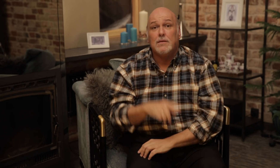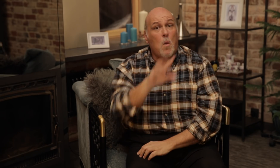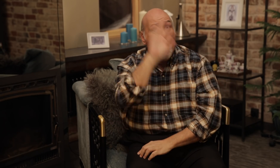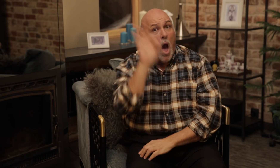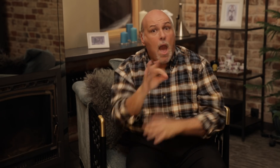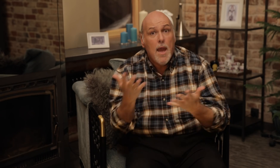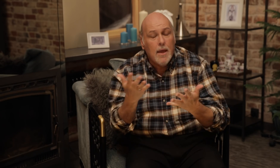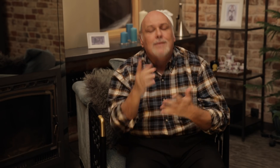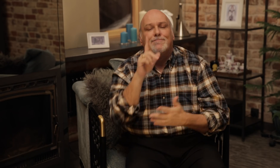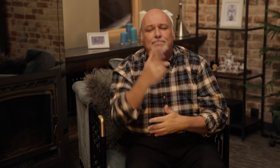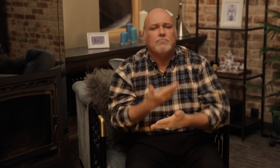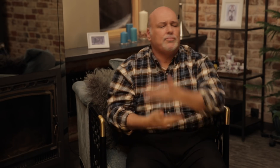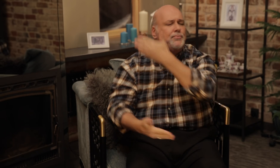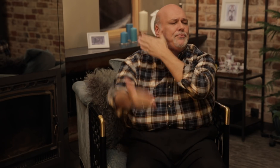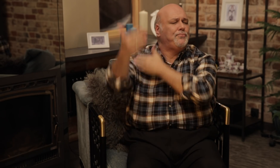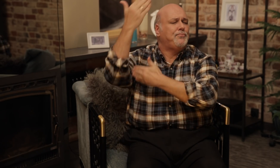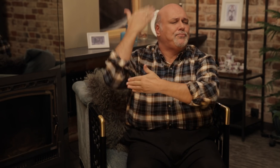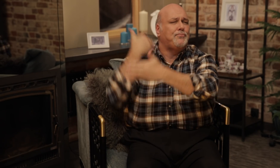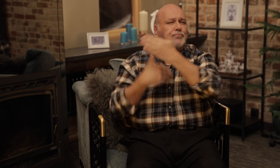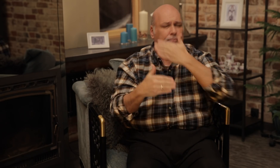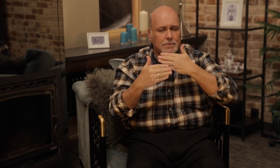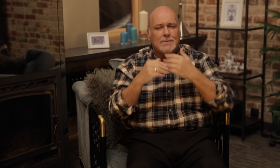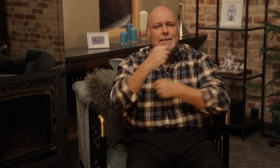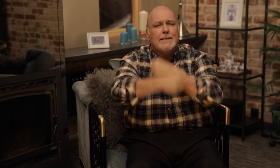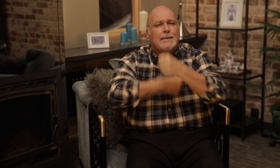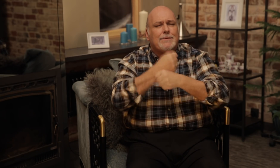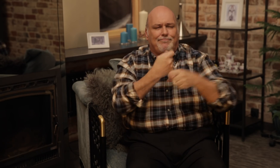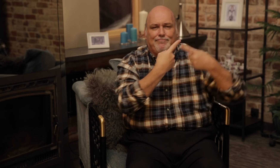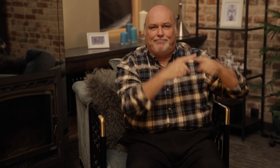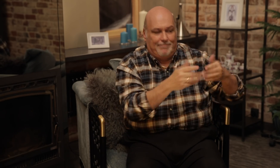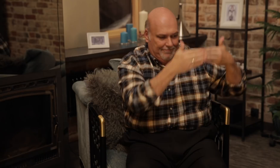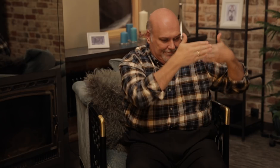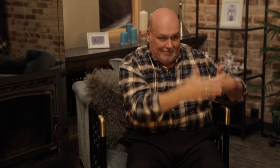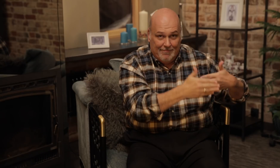That is because of different eras.